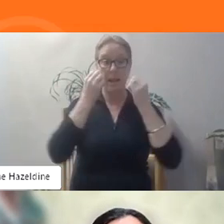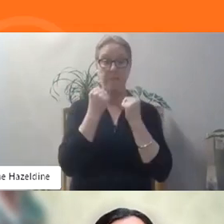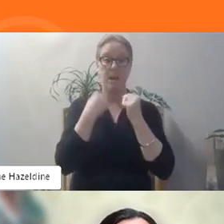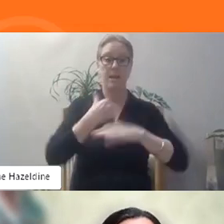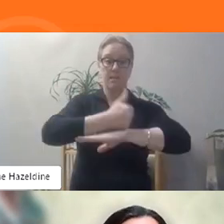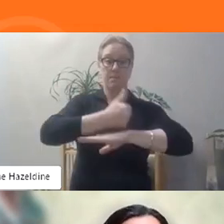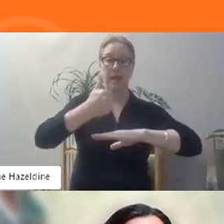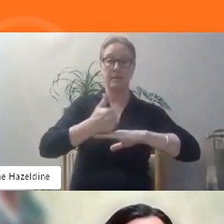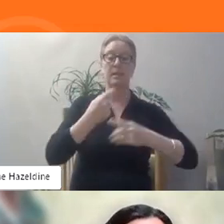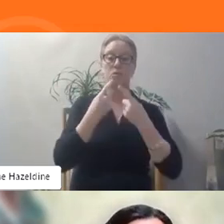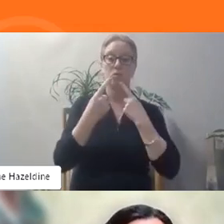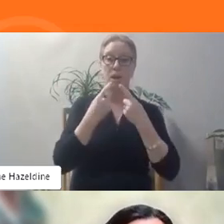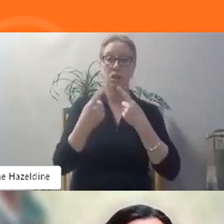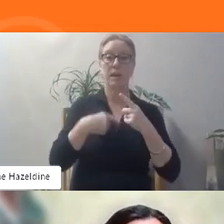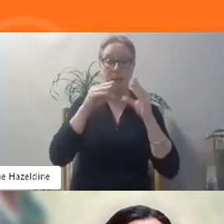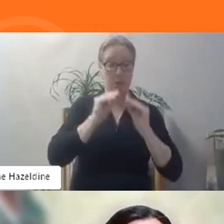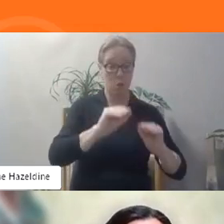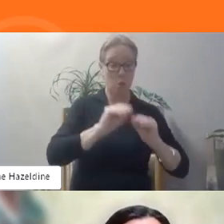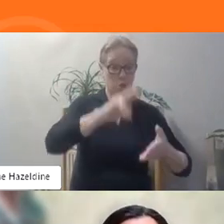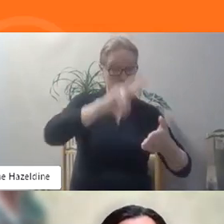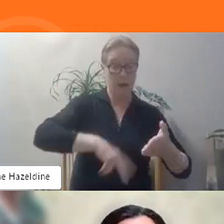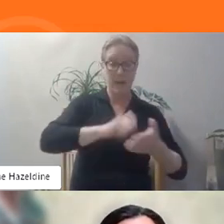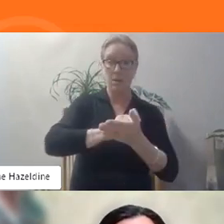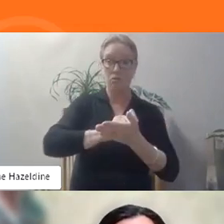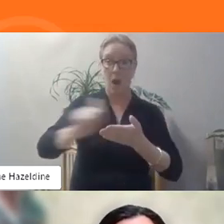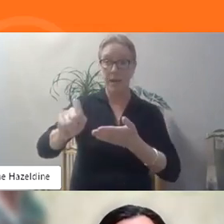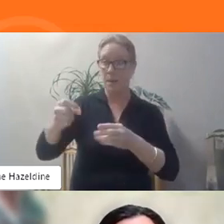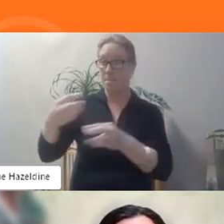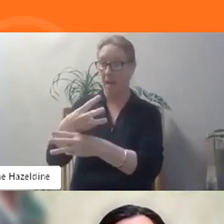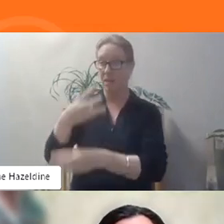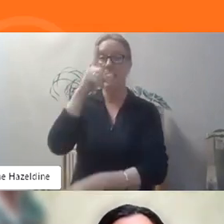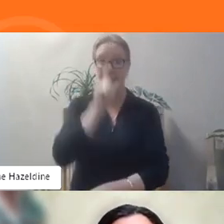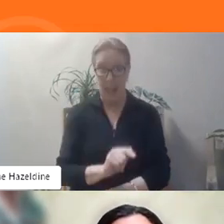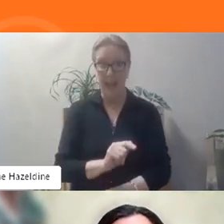the skills to read, spell, write and do math. Some individuals with